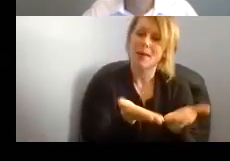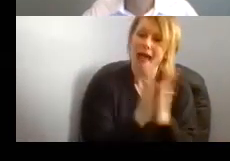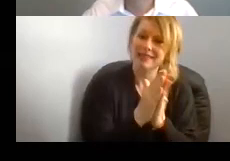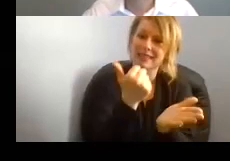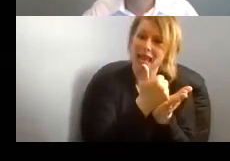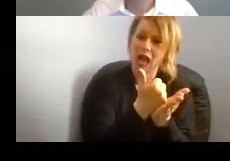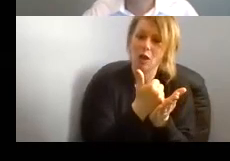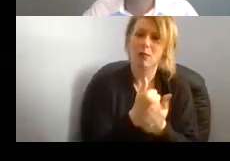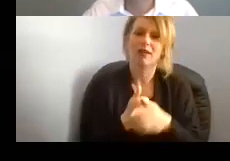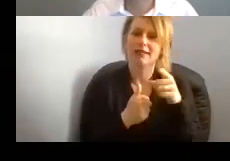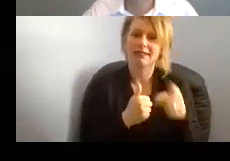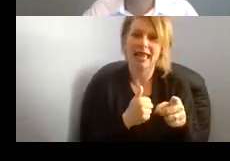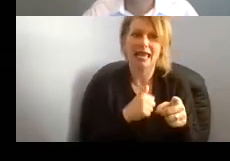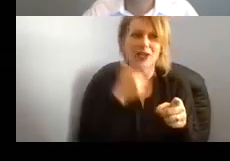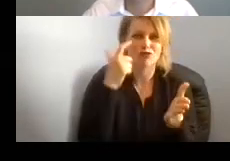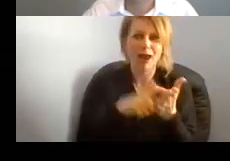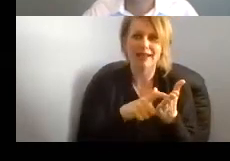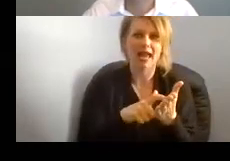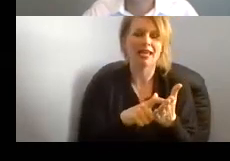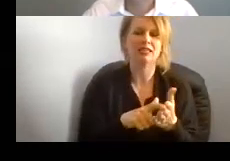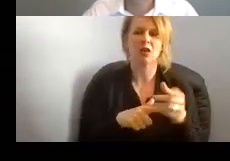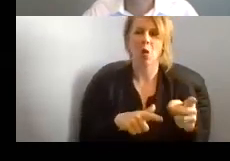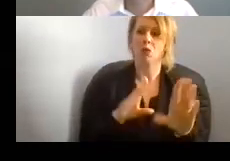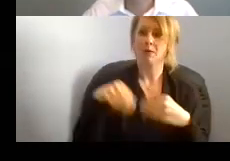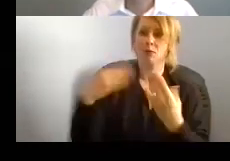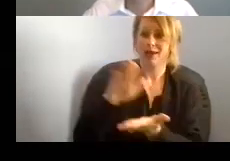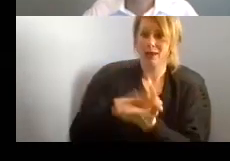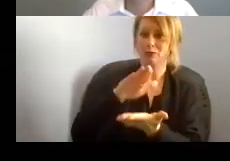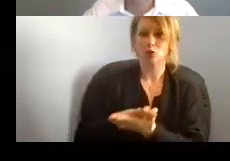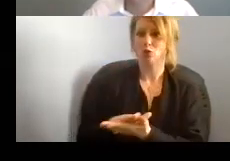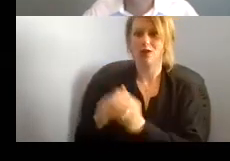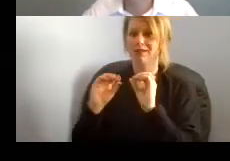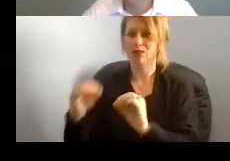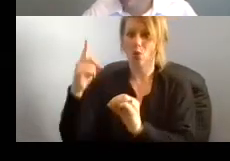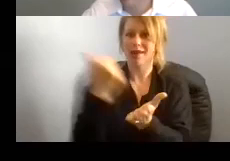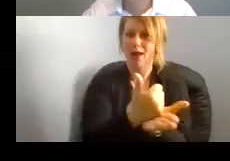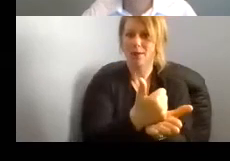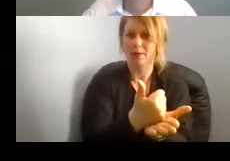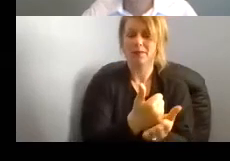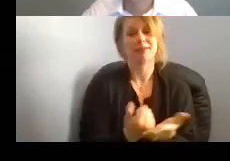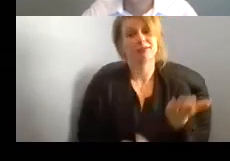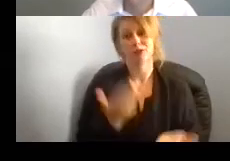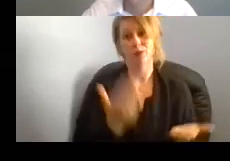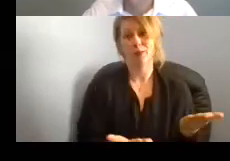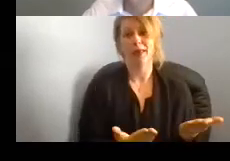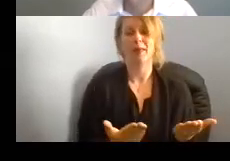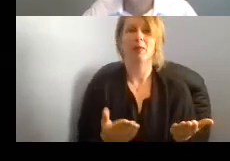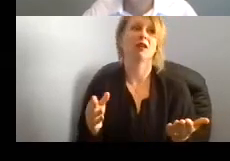going to give it to them when they bring it up in school. And so they may turn to gangs and to their peers for support and